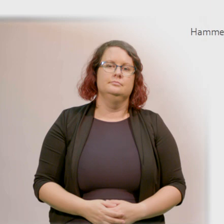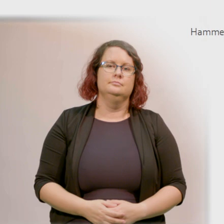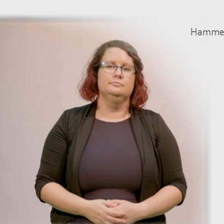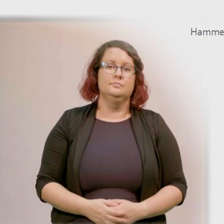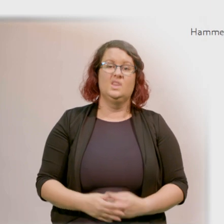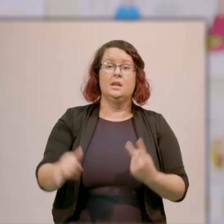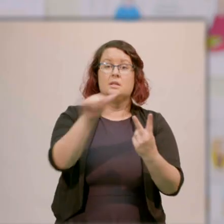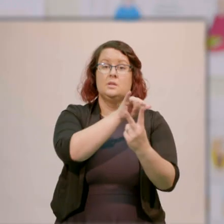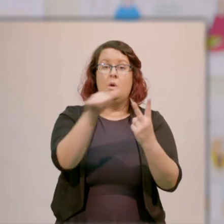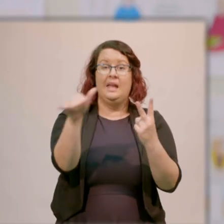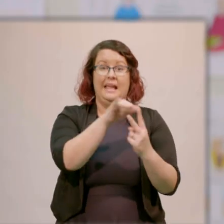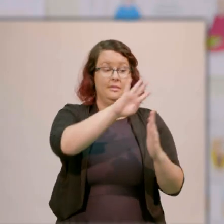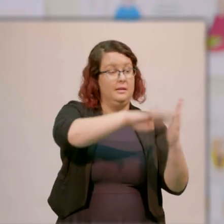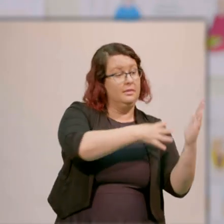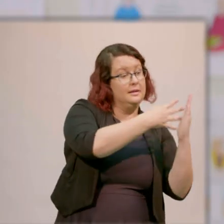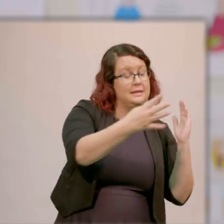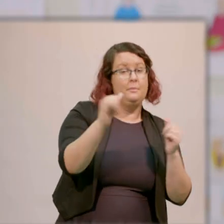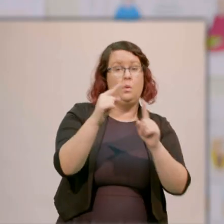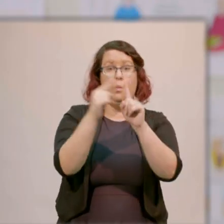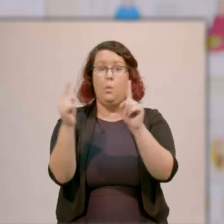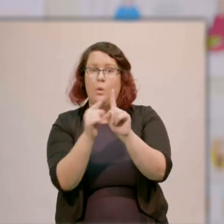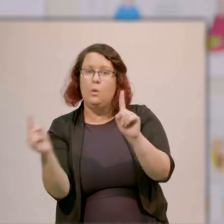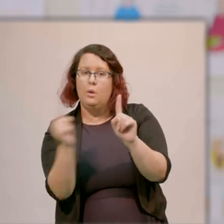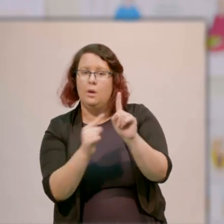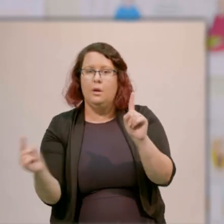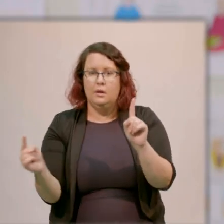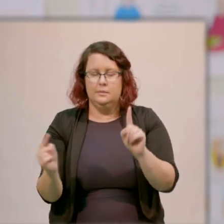Either analytical image relating to the decline in the shark population,